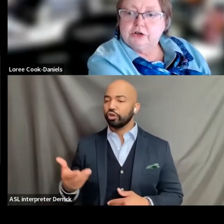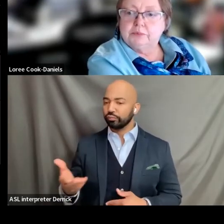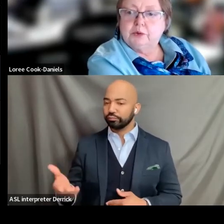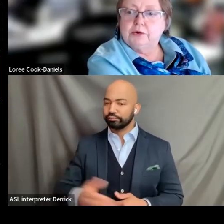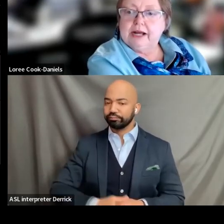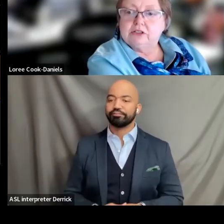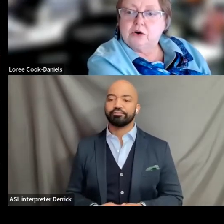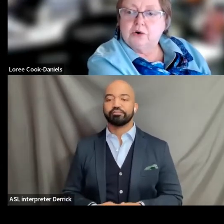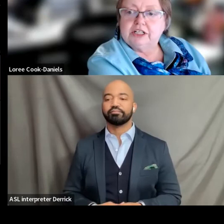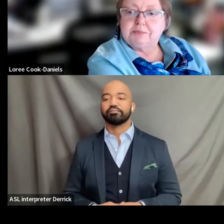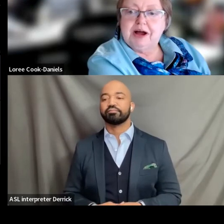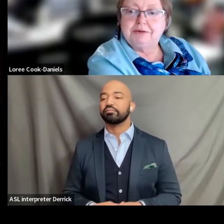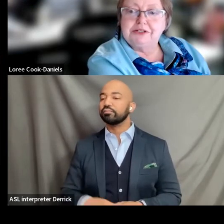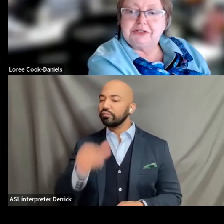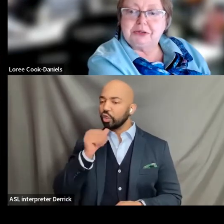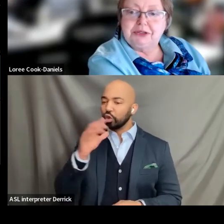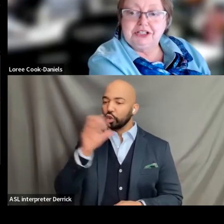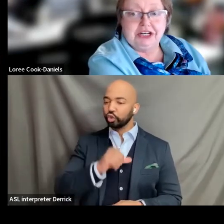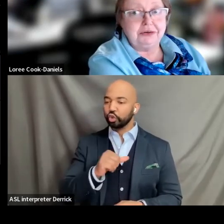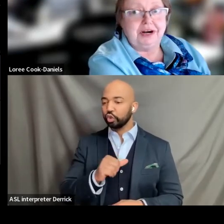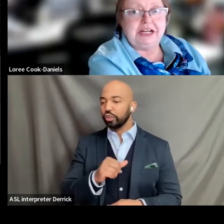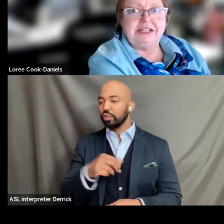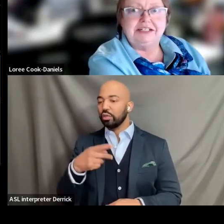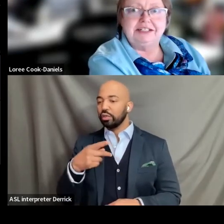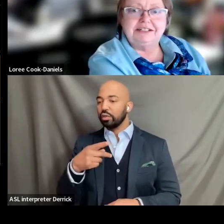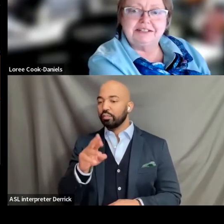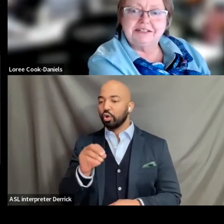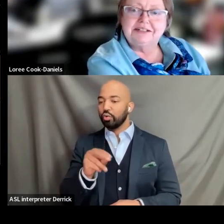Don't assume that certain pronouns correspond with certain gender identities.